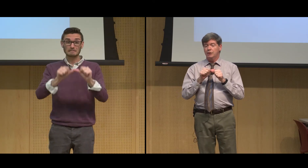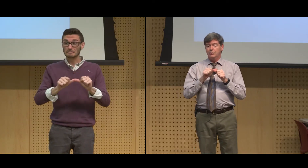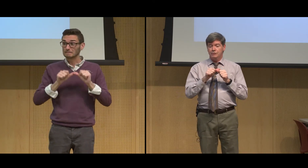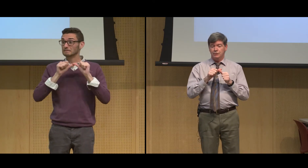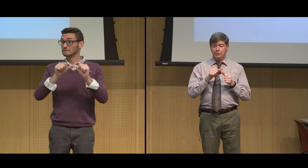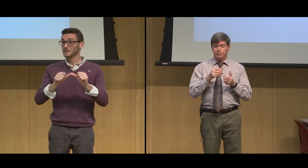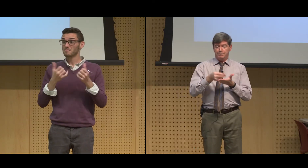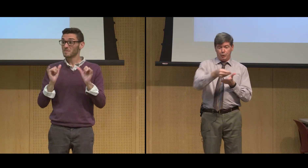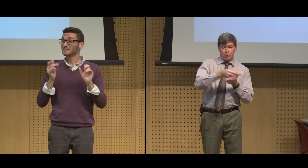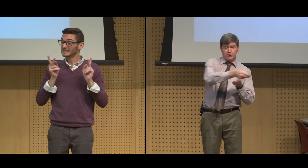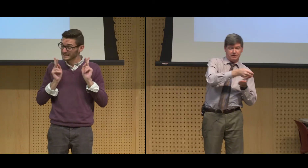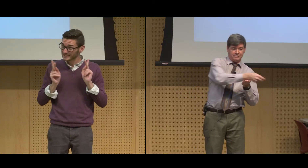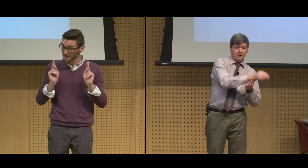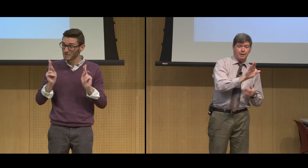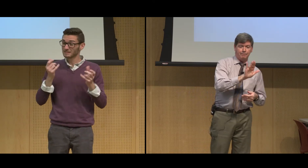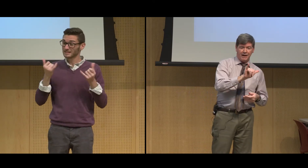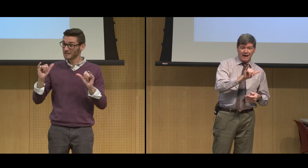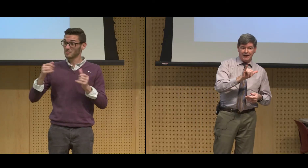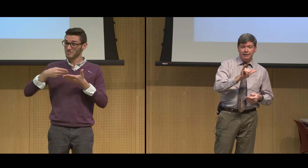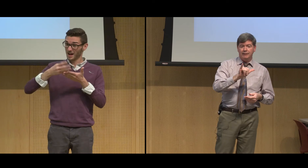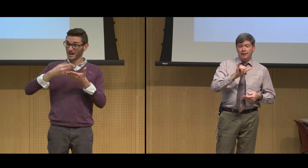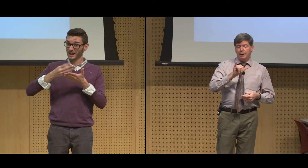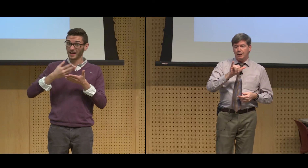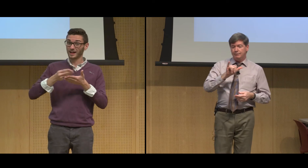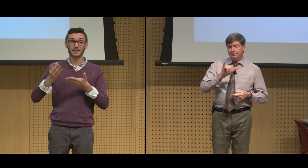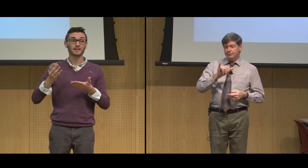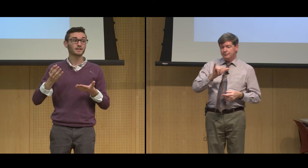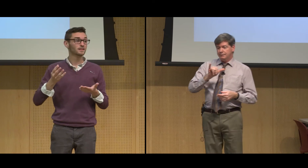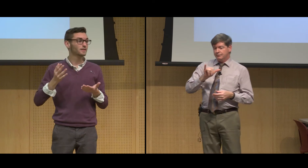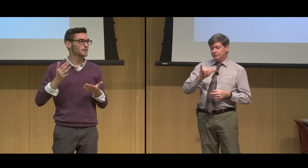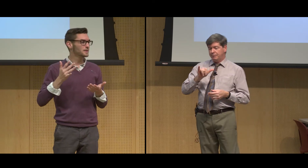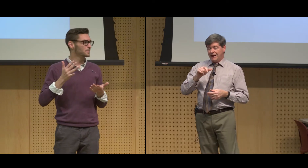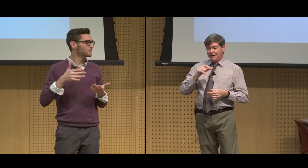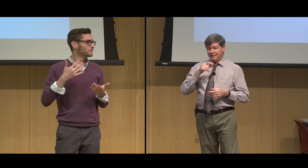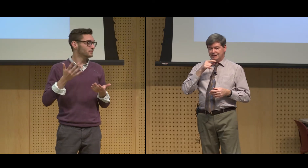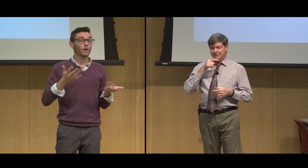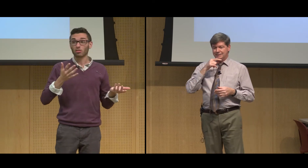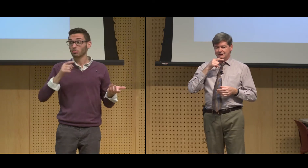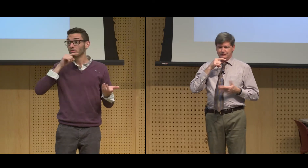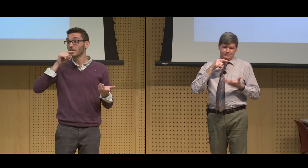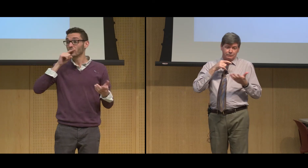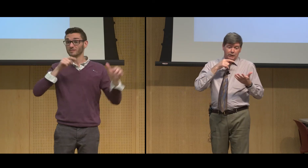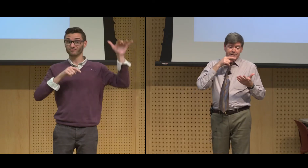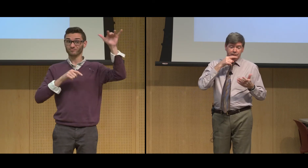to be purchased by, um--by, well, hearing people